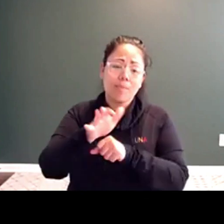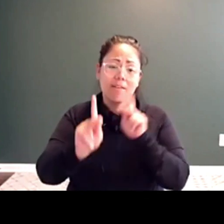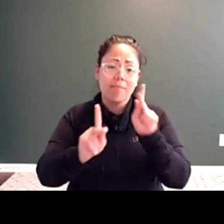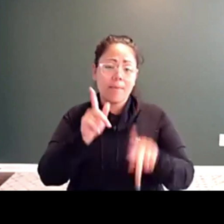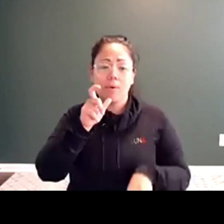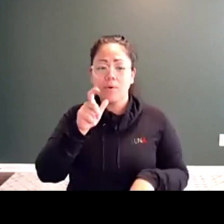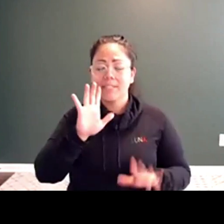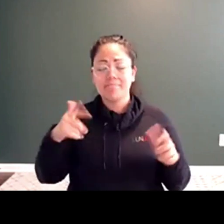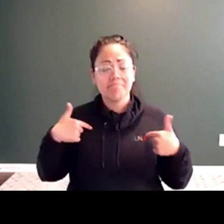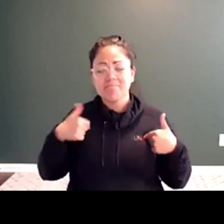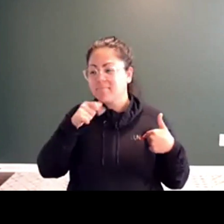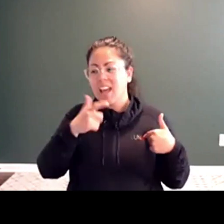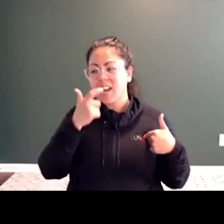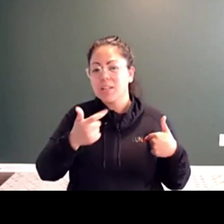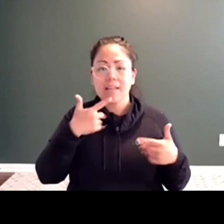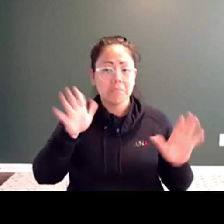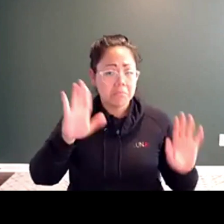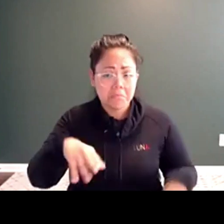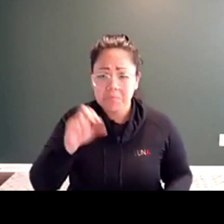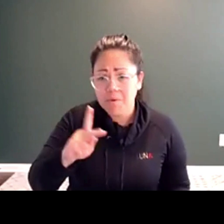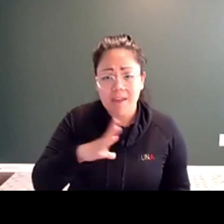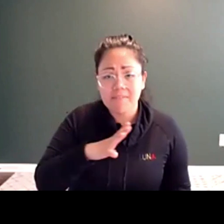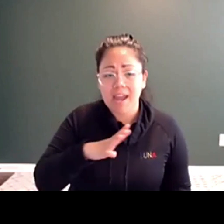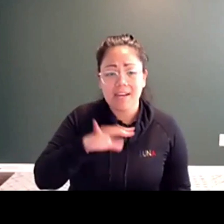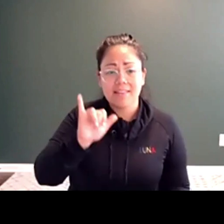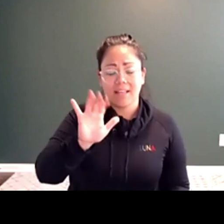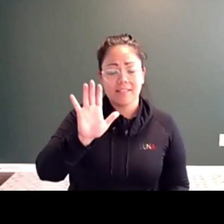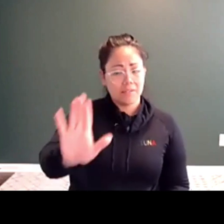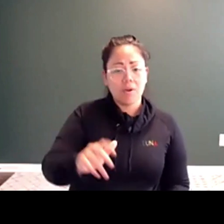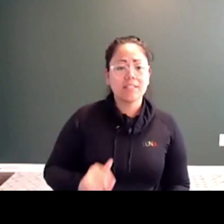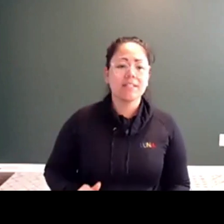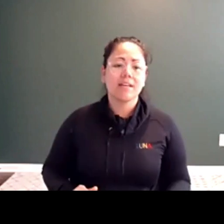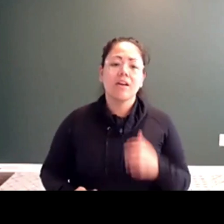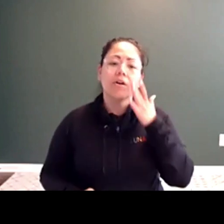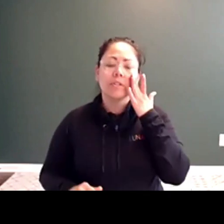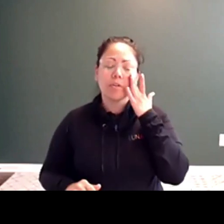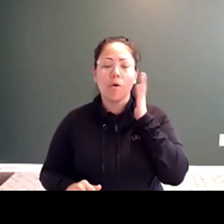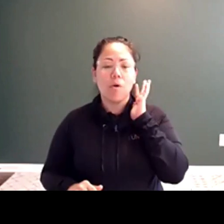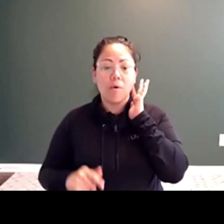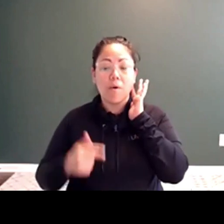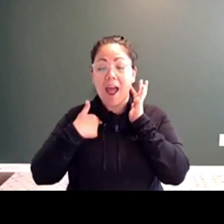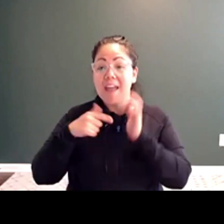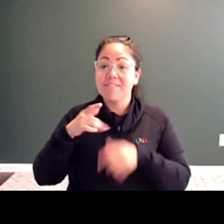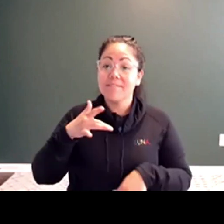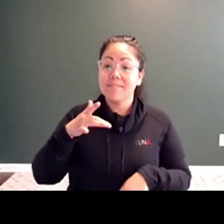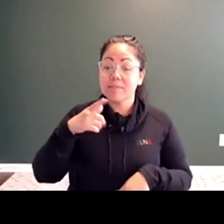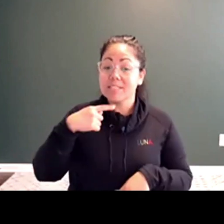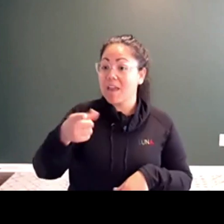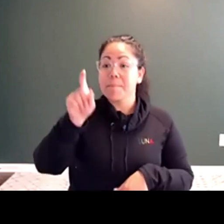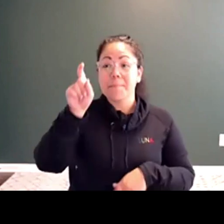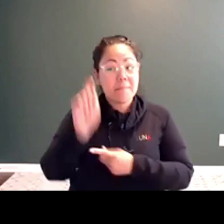I'm not interested, and I'm like, okay. That's totally your thing. So it's by no means a have-to, a mandatory thing.